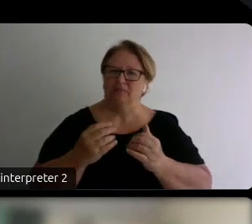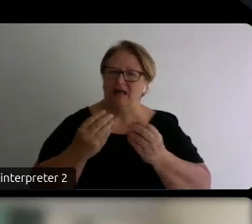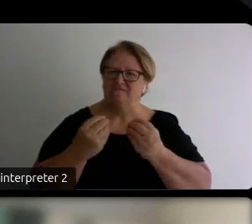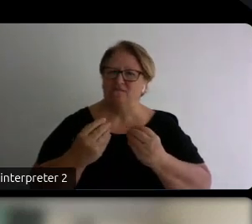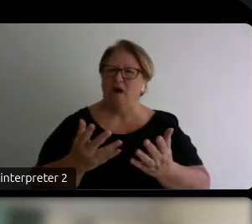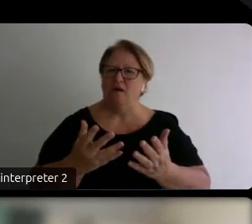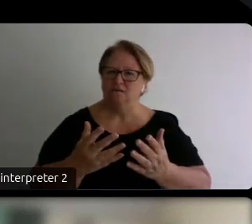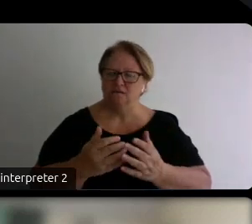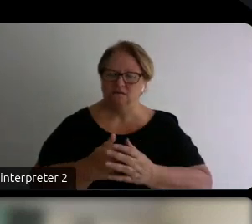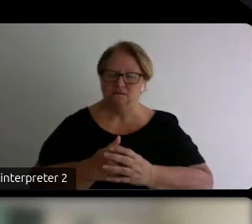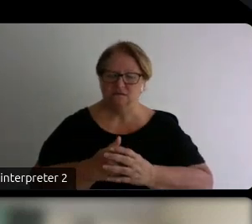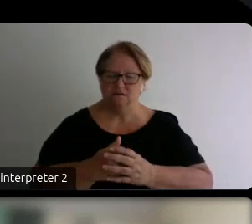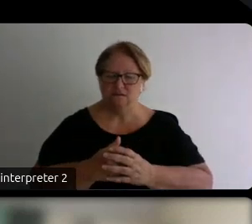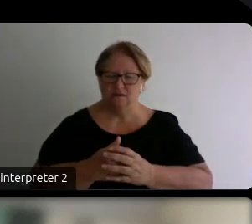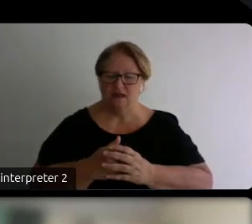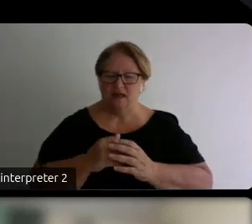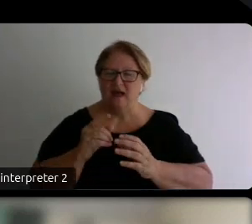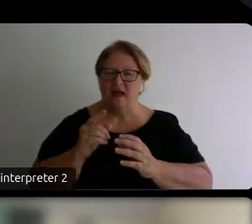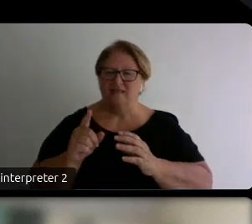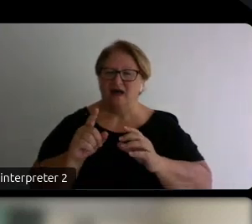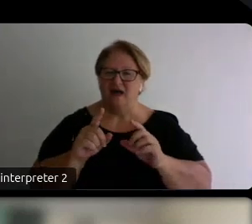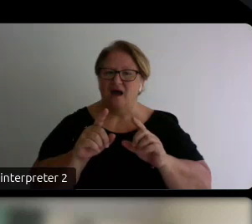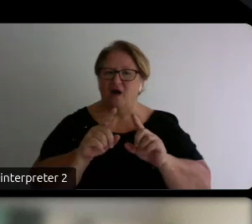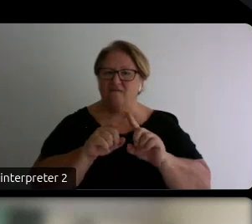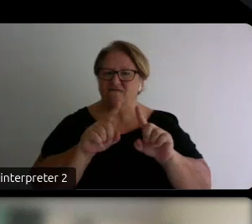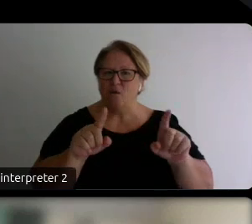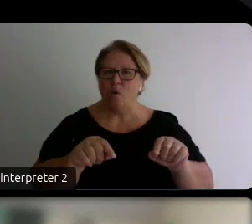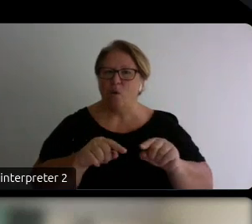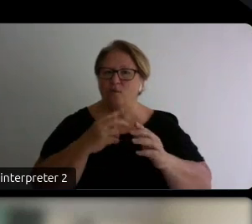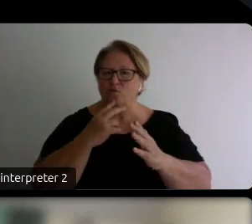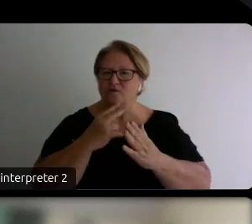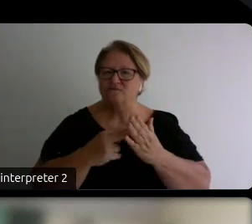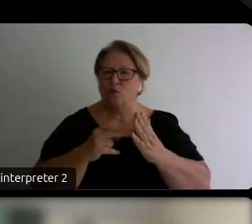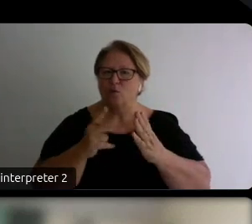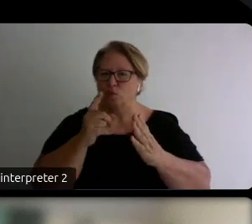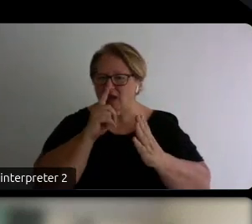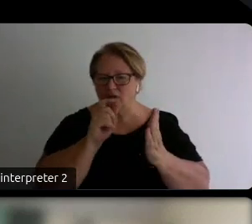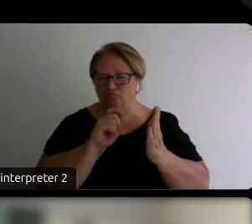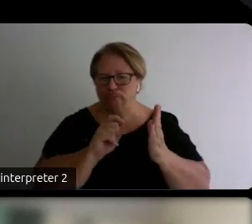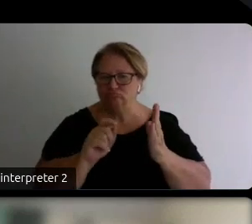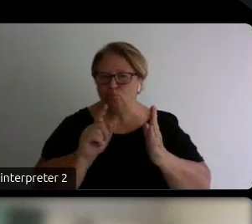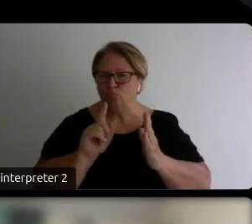the referral form has a section on it where you can provide critical information um background